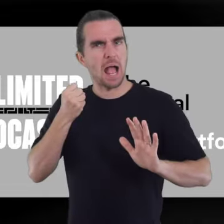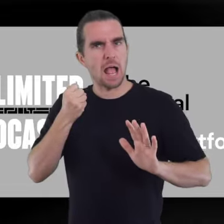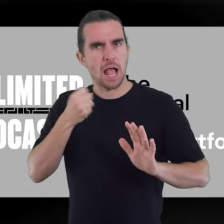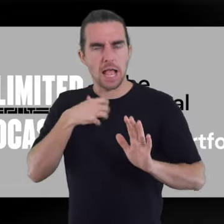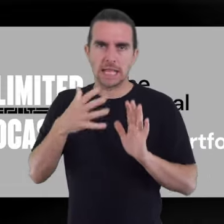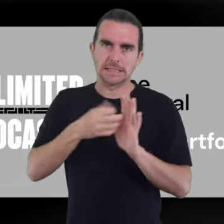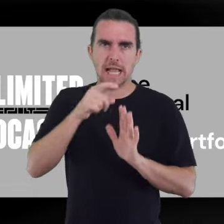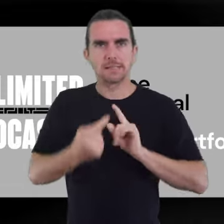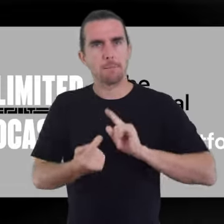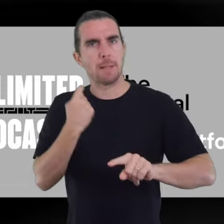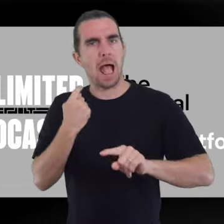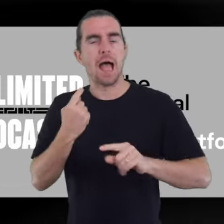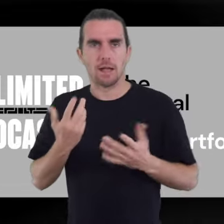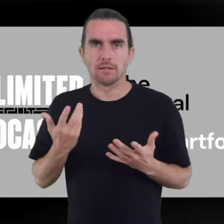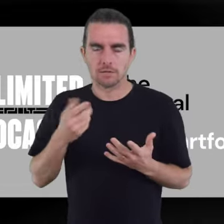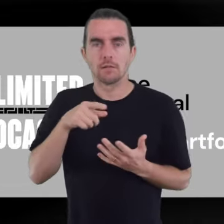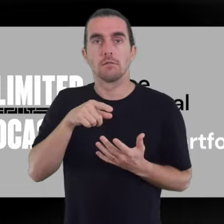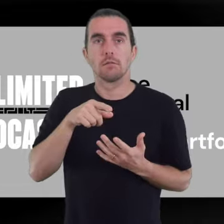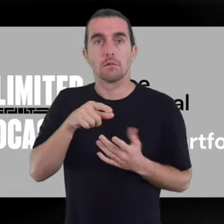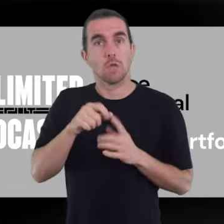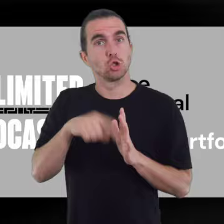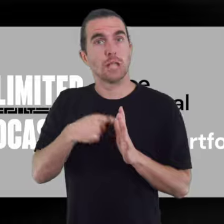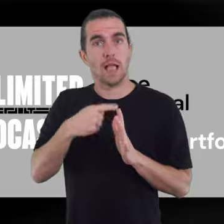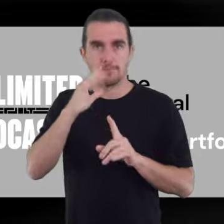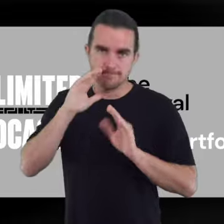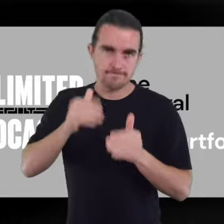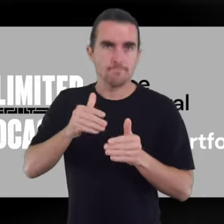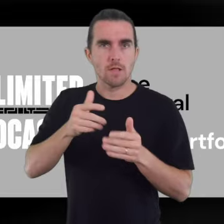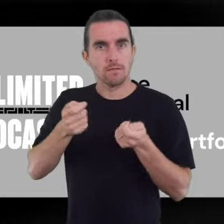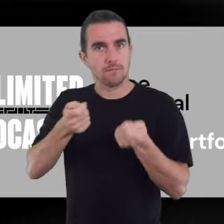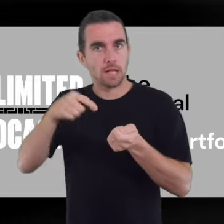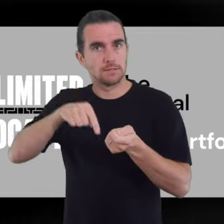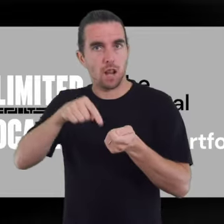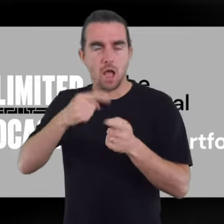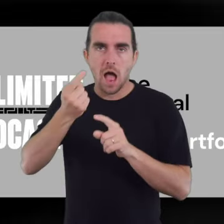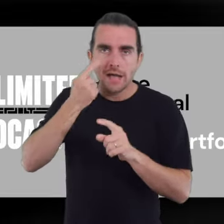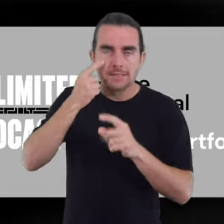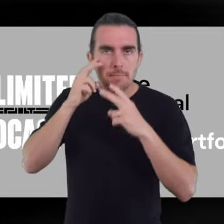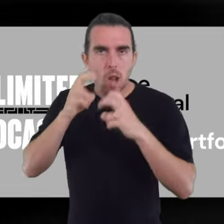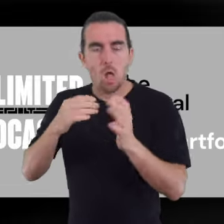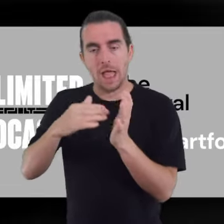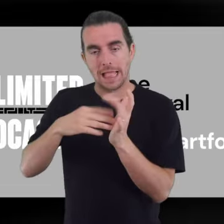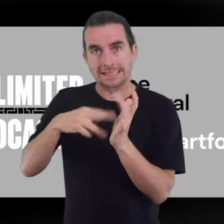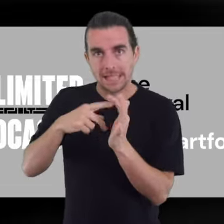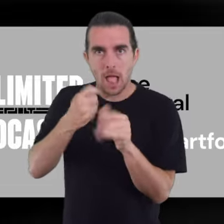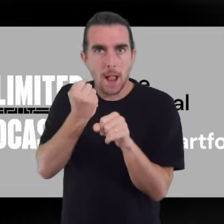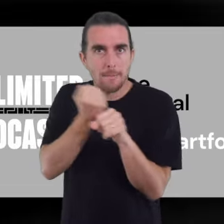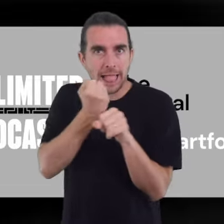It is a kind of project that's centered around facilitating, exploring, zine-making